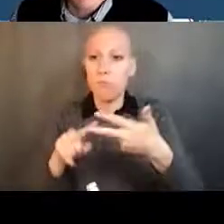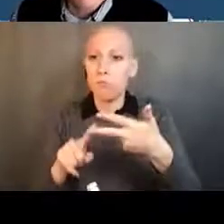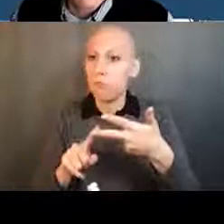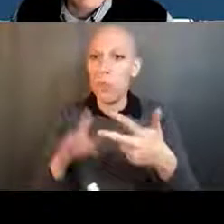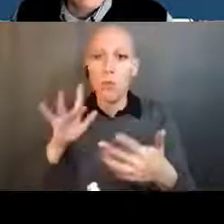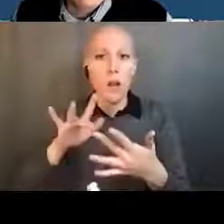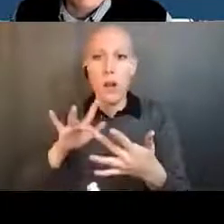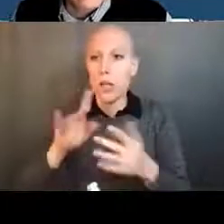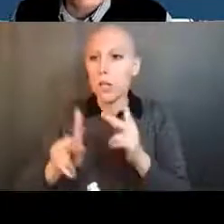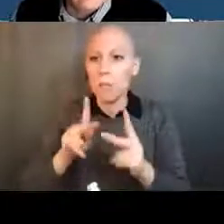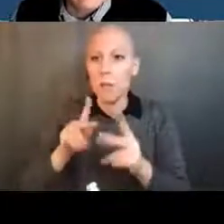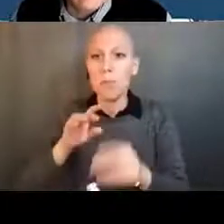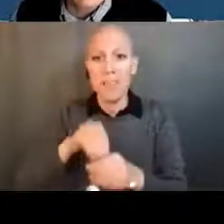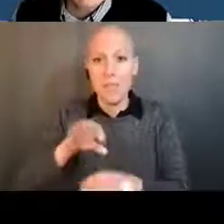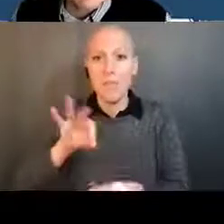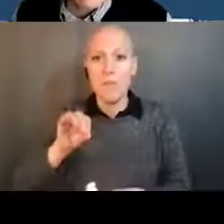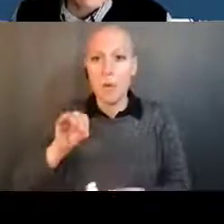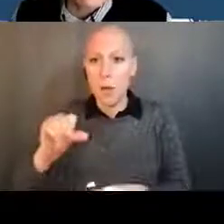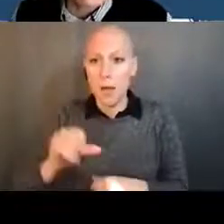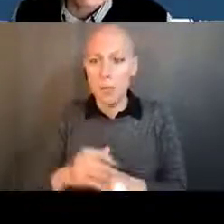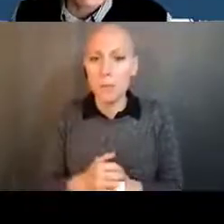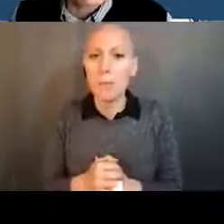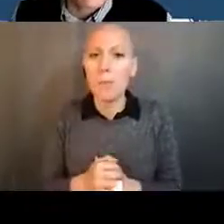And then finally I would say be persistent, next slide.